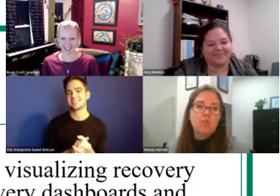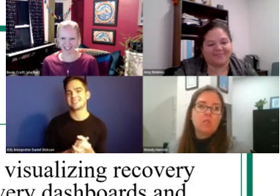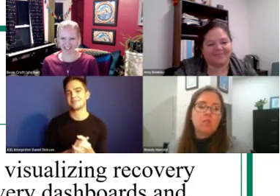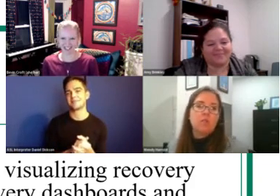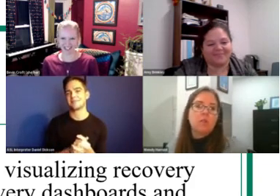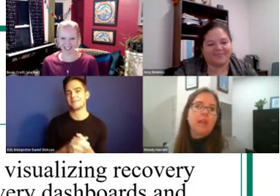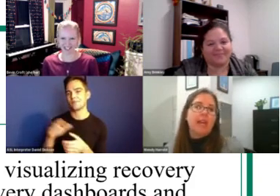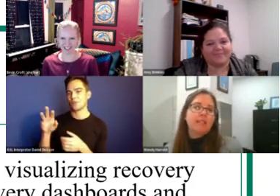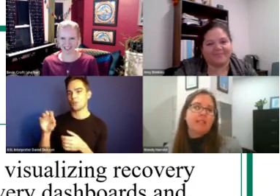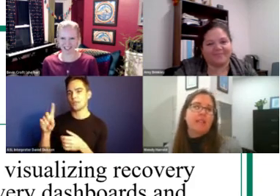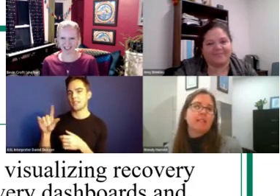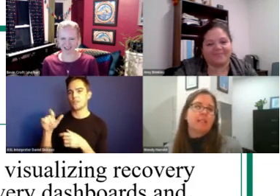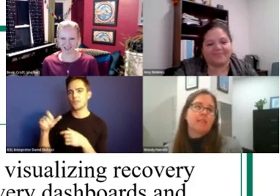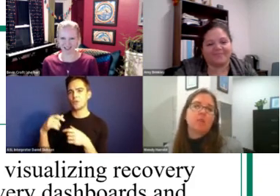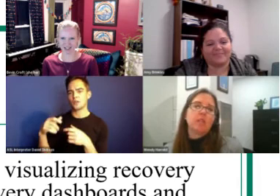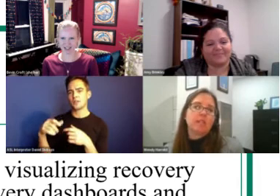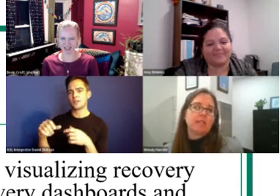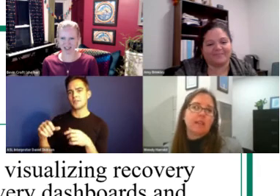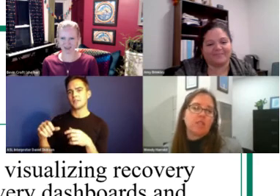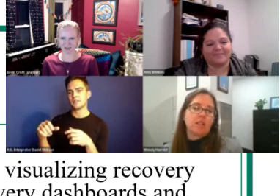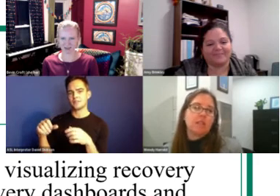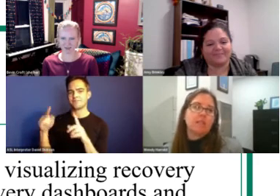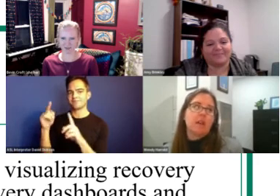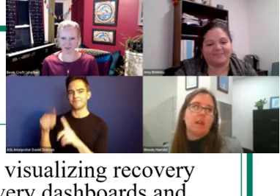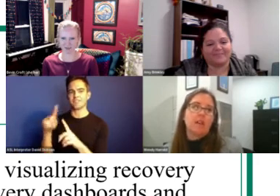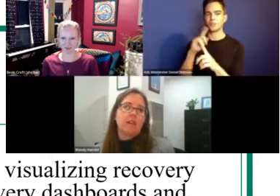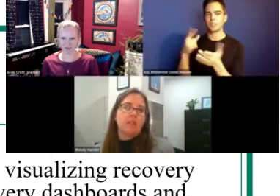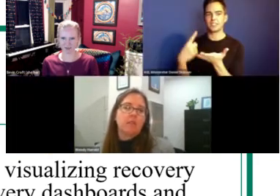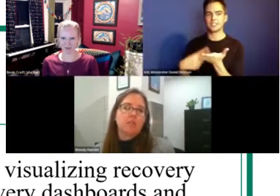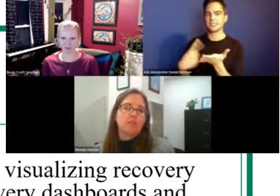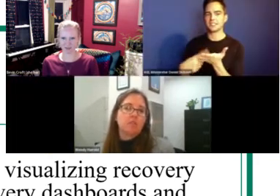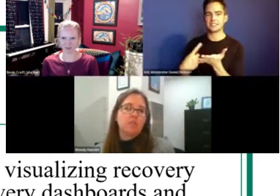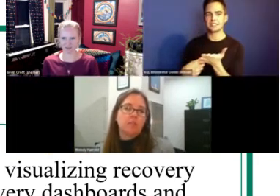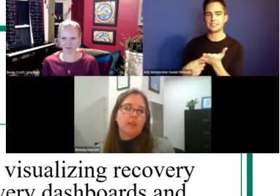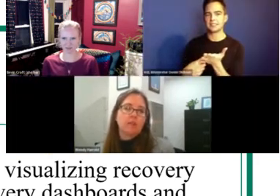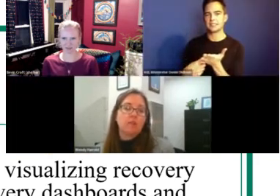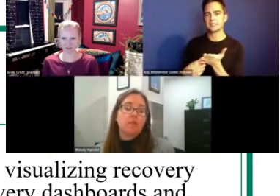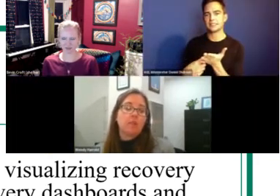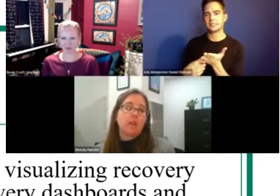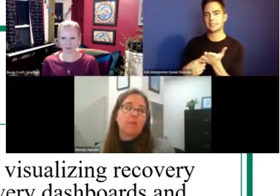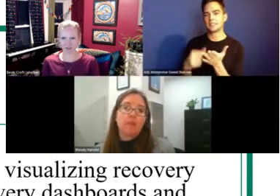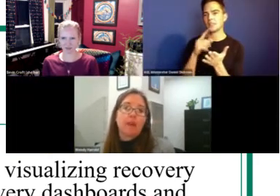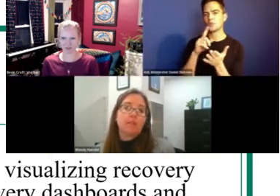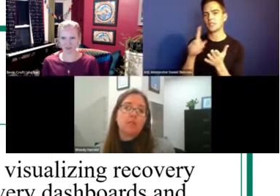So the Kansan answer is really a discussion. It's not, you know, a survey. So I don't know if they're talking about that. So